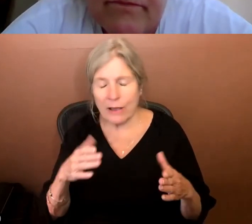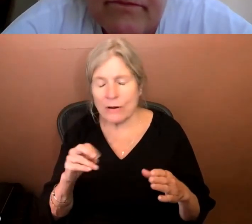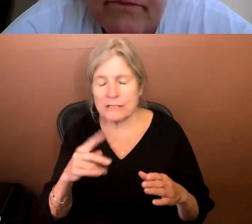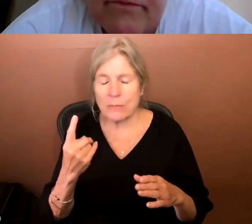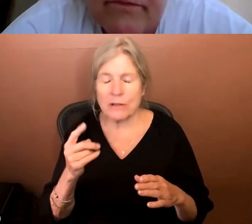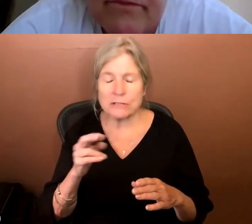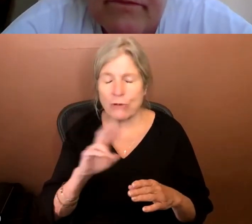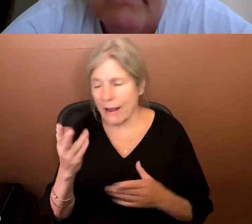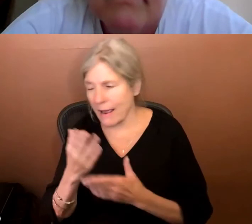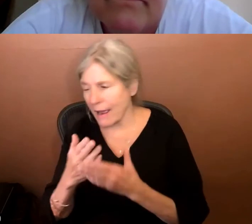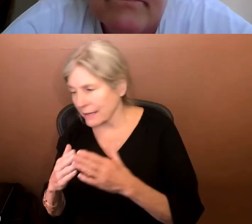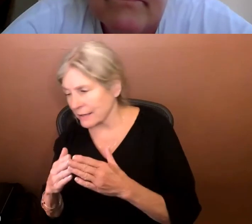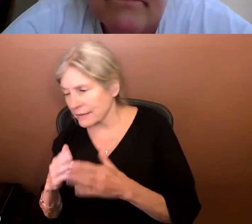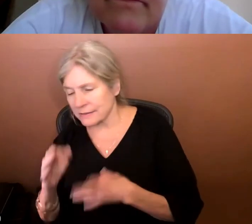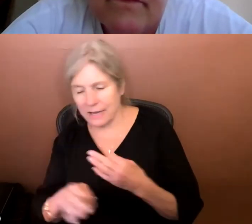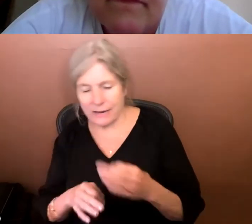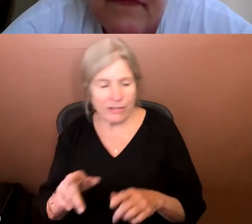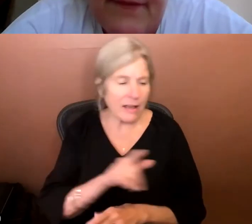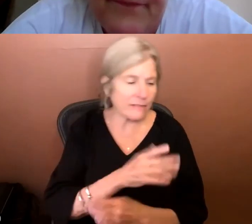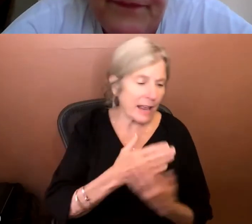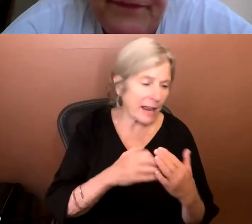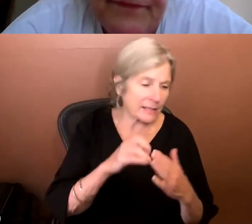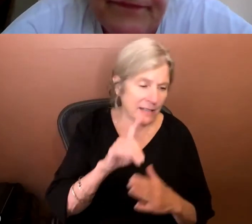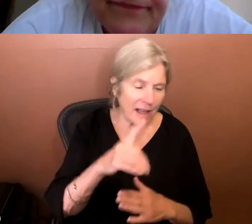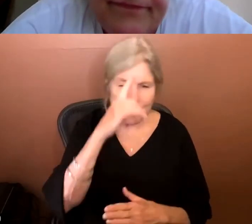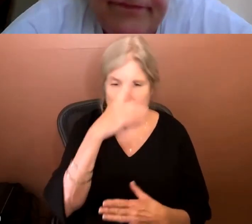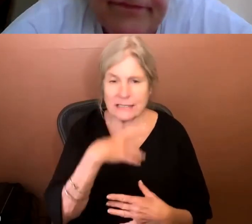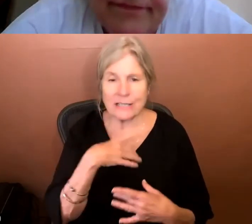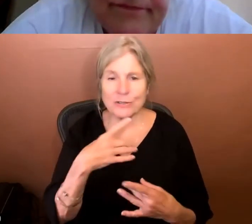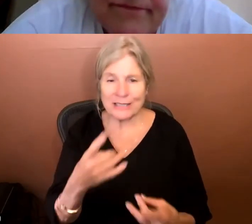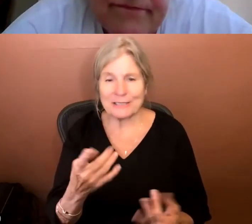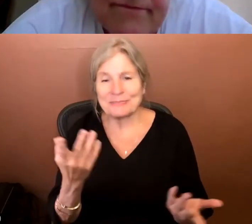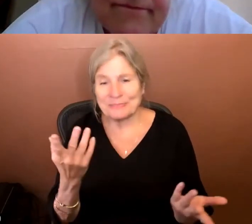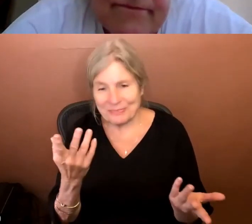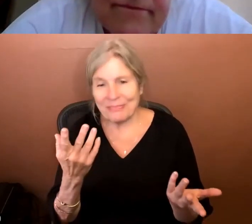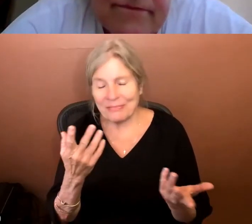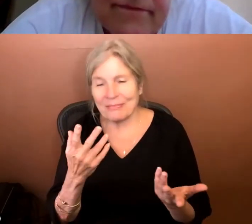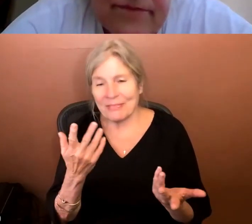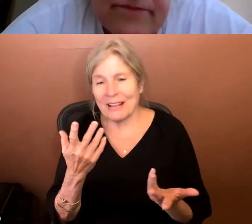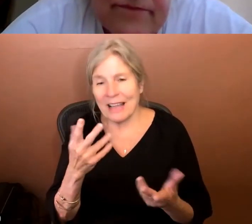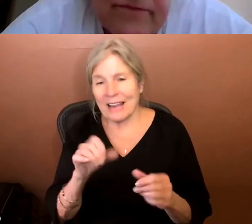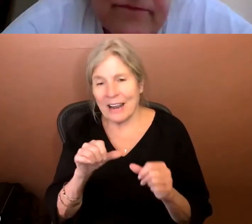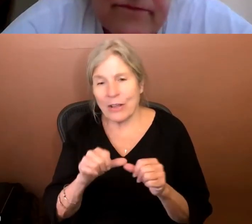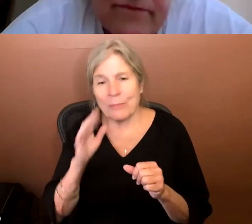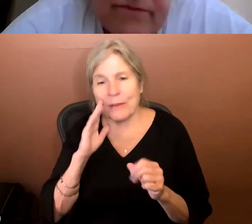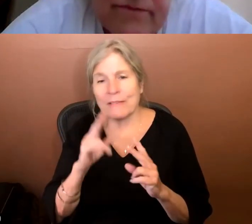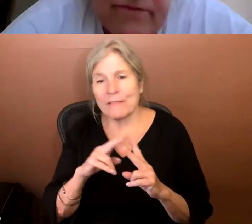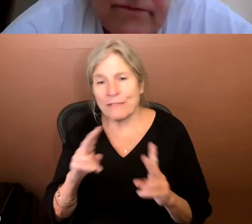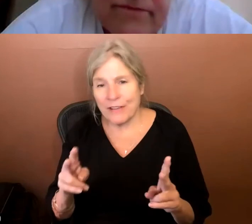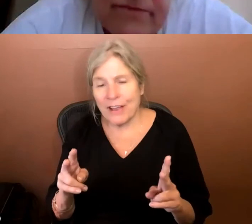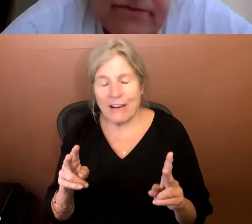handed. I think it's interesting an area that would be very productive for study just to explore how